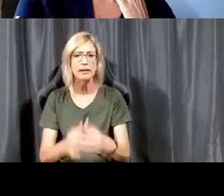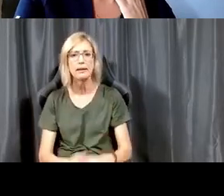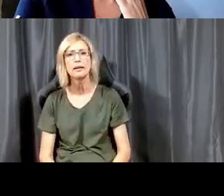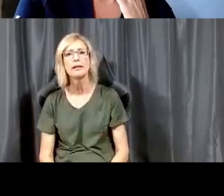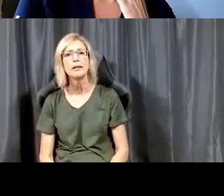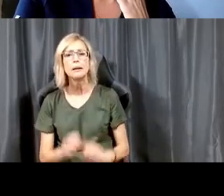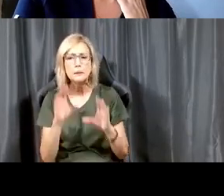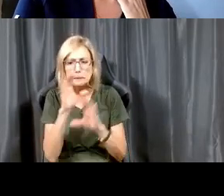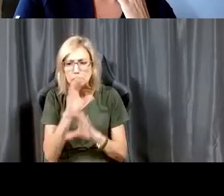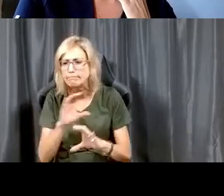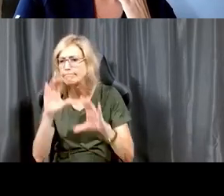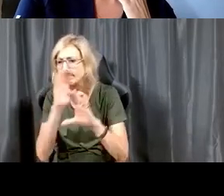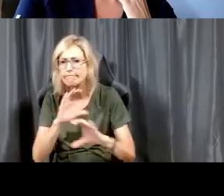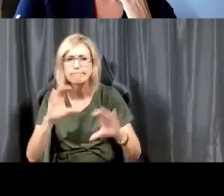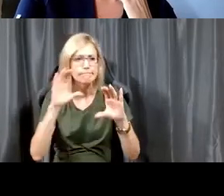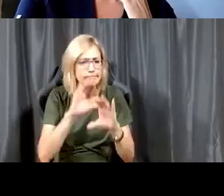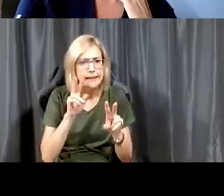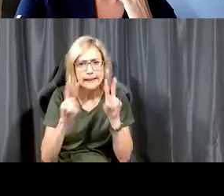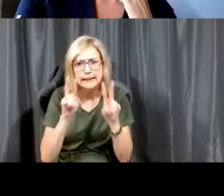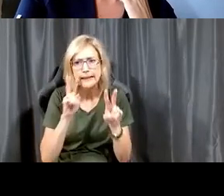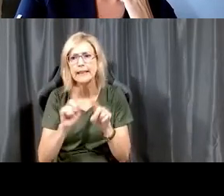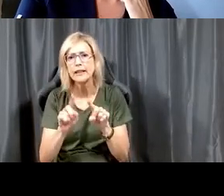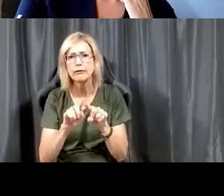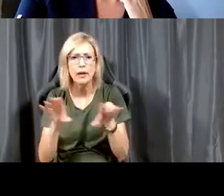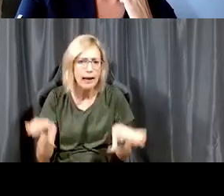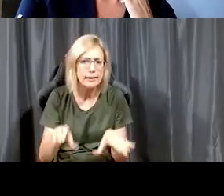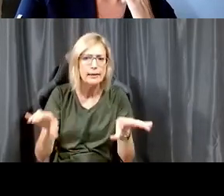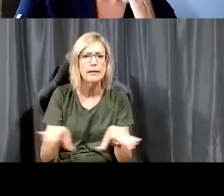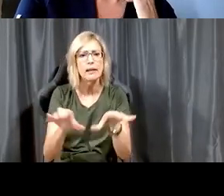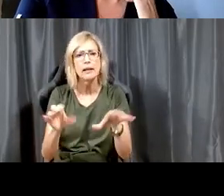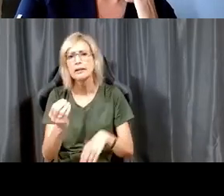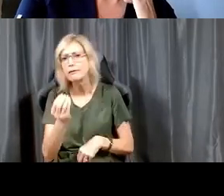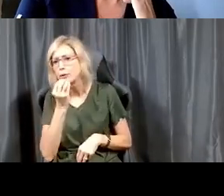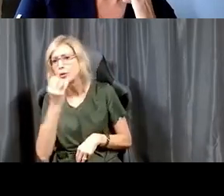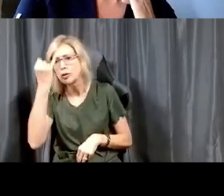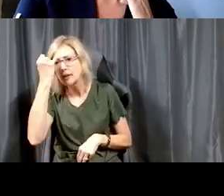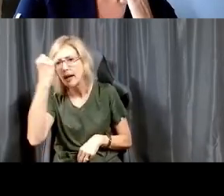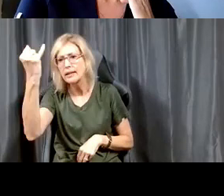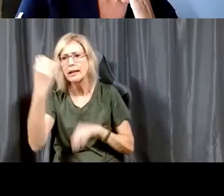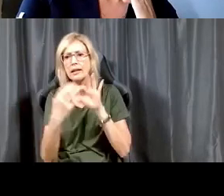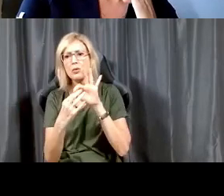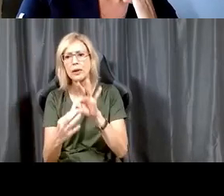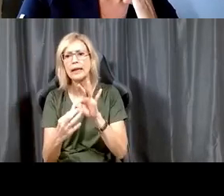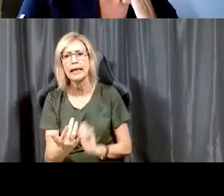different activities, foods, ideas, around taste, around